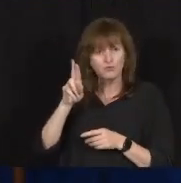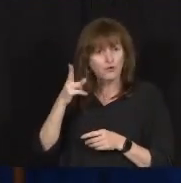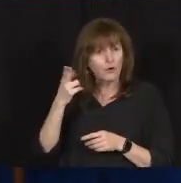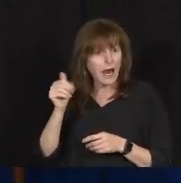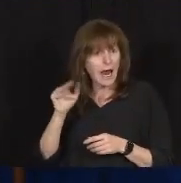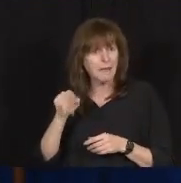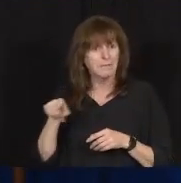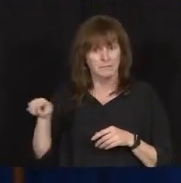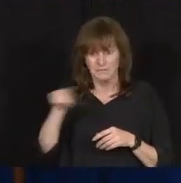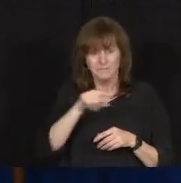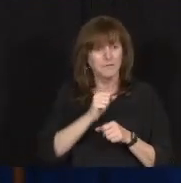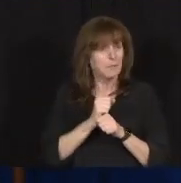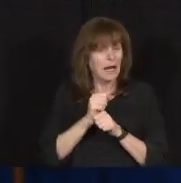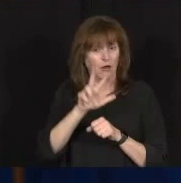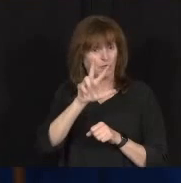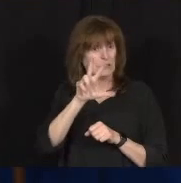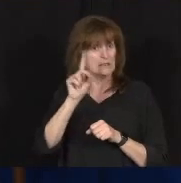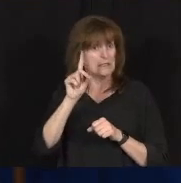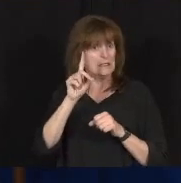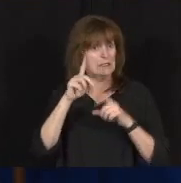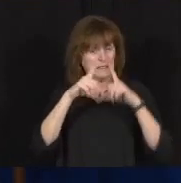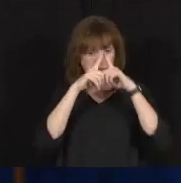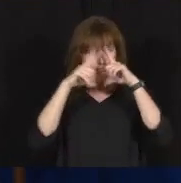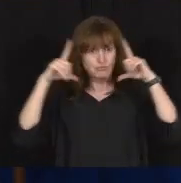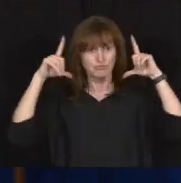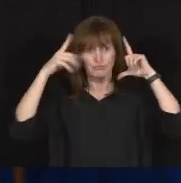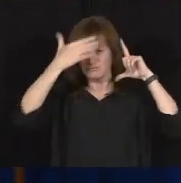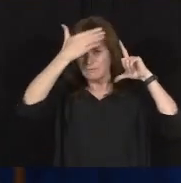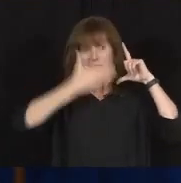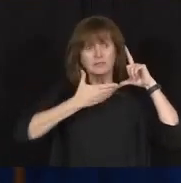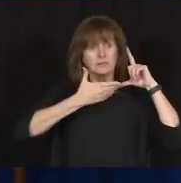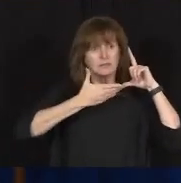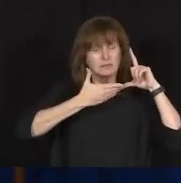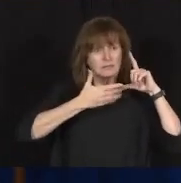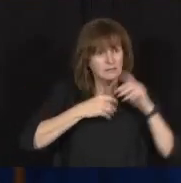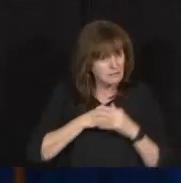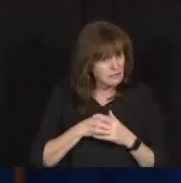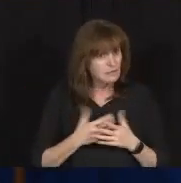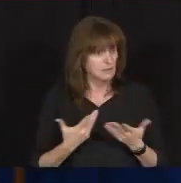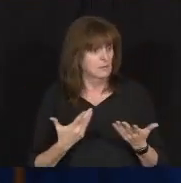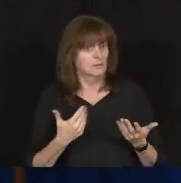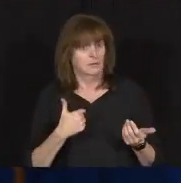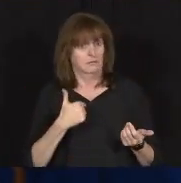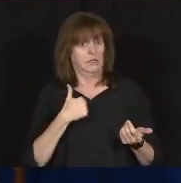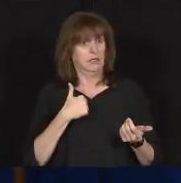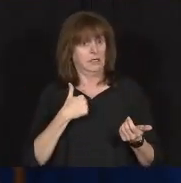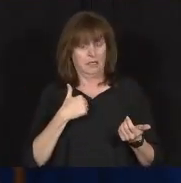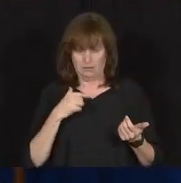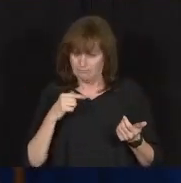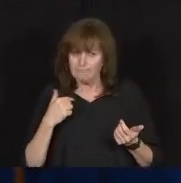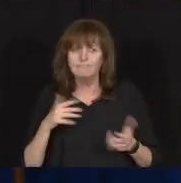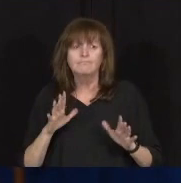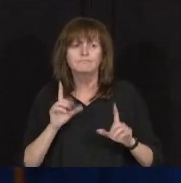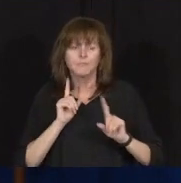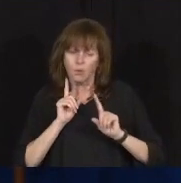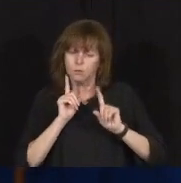first batch of medical masks , made right here in Ontario. By Woodbridge group. T hese masks will be made here